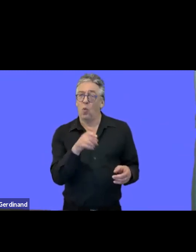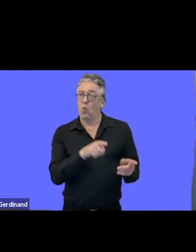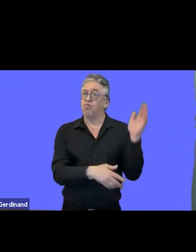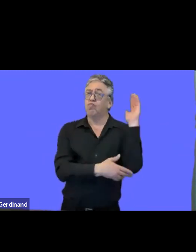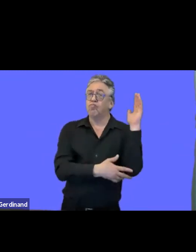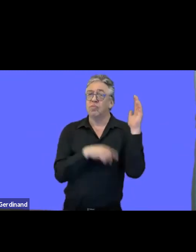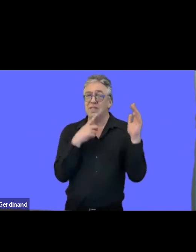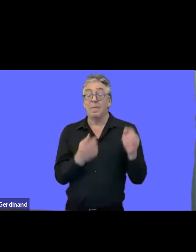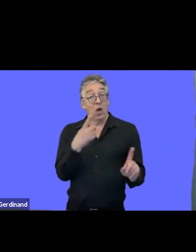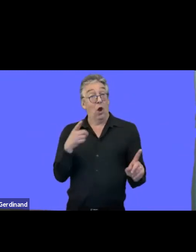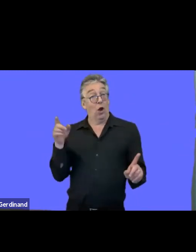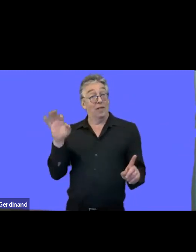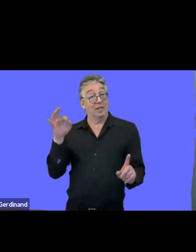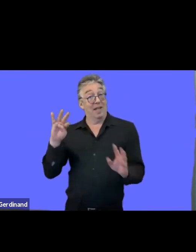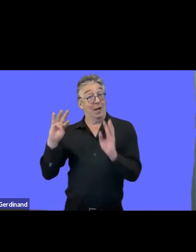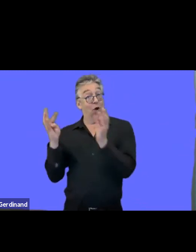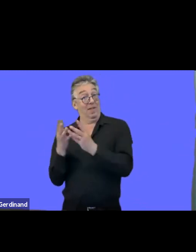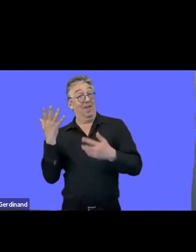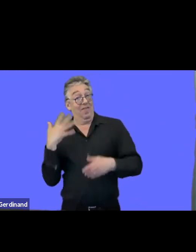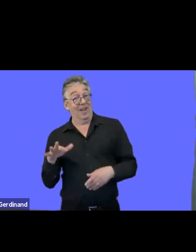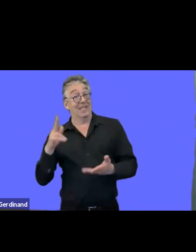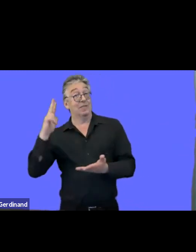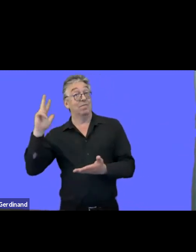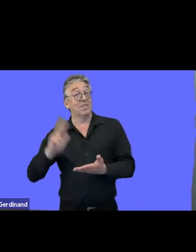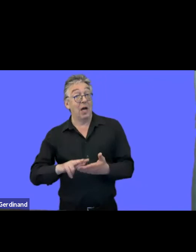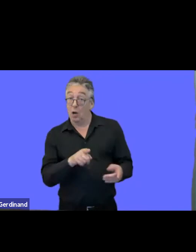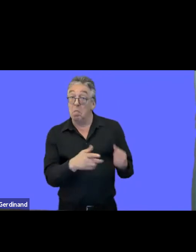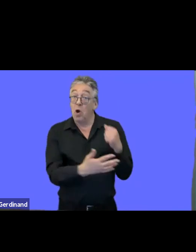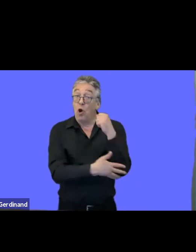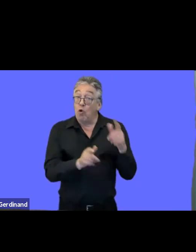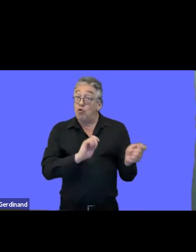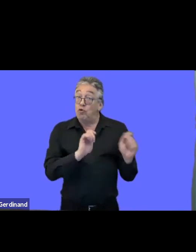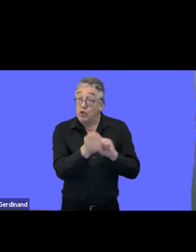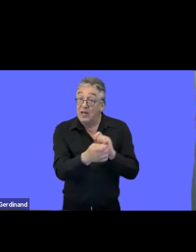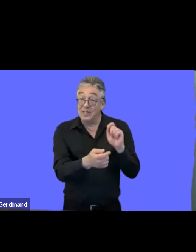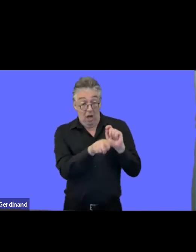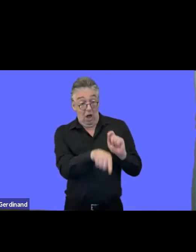whether there were changes in the country and also for the victim